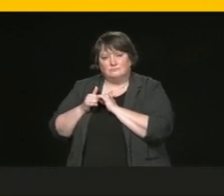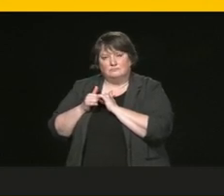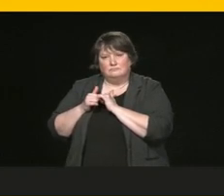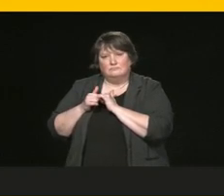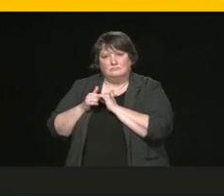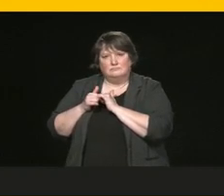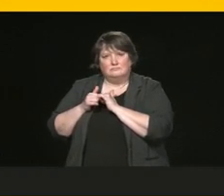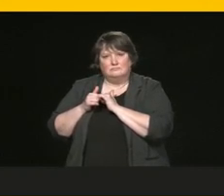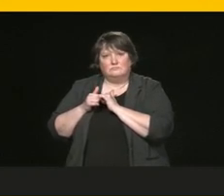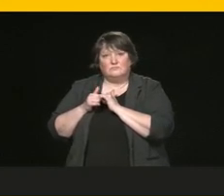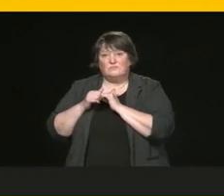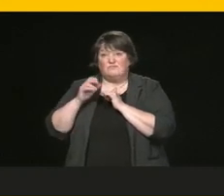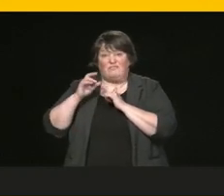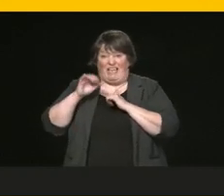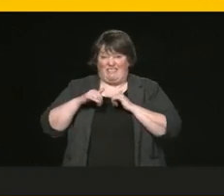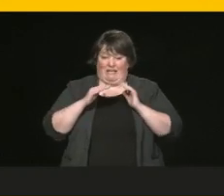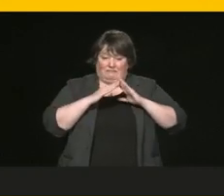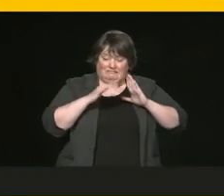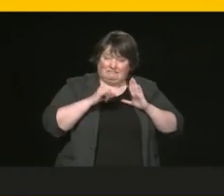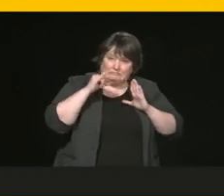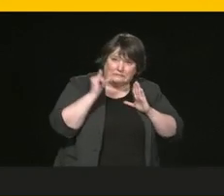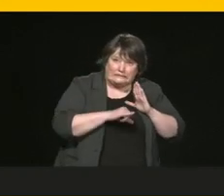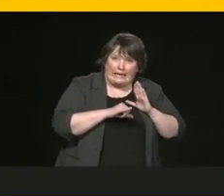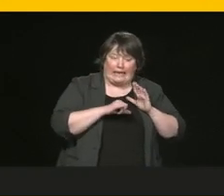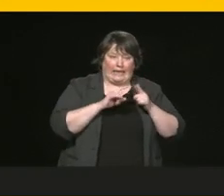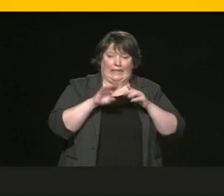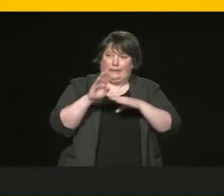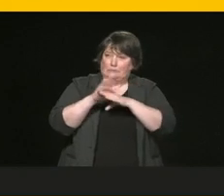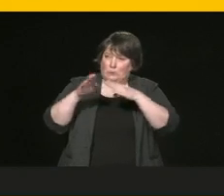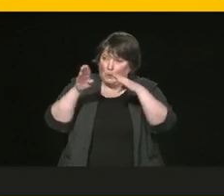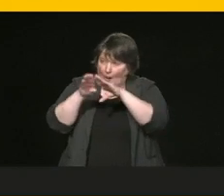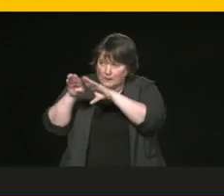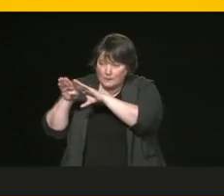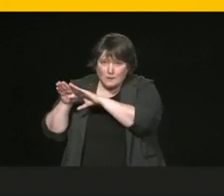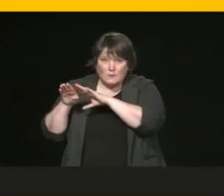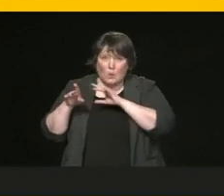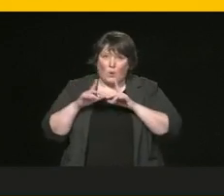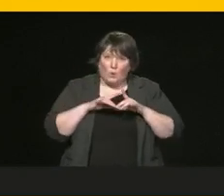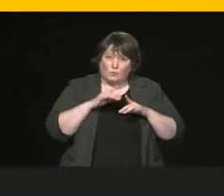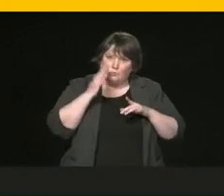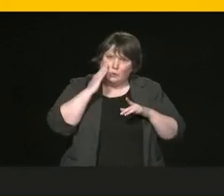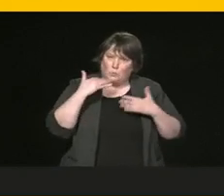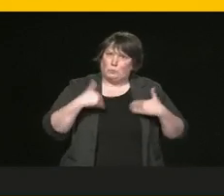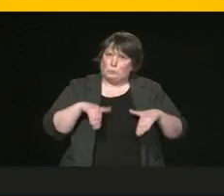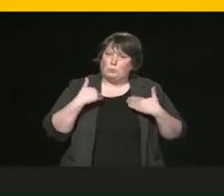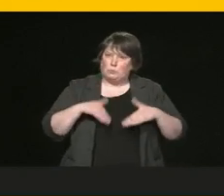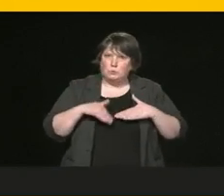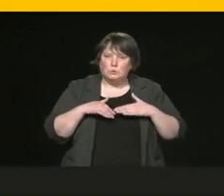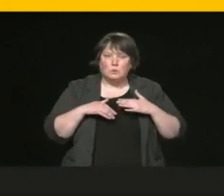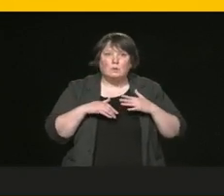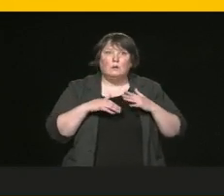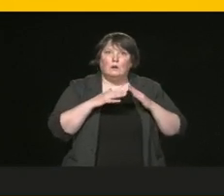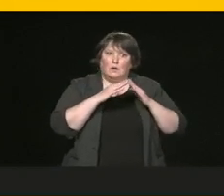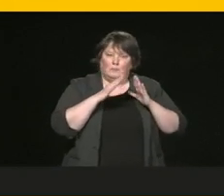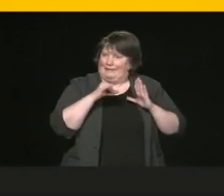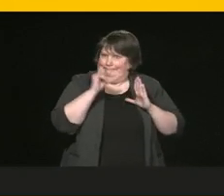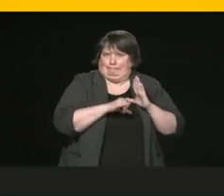ONGOING AT THIS POINT.